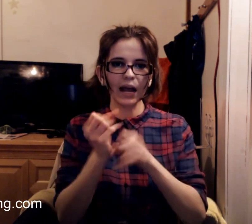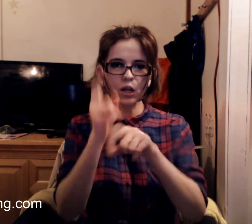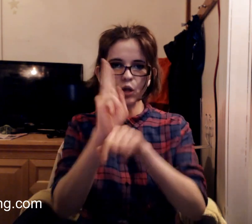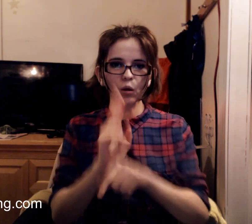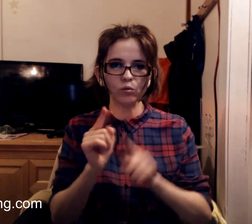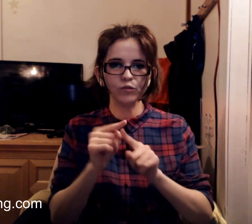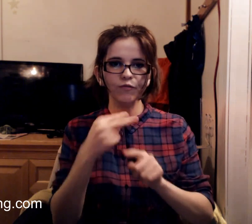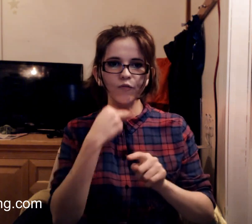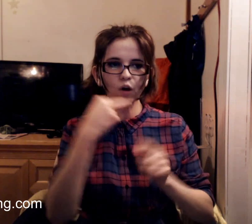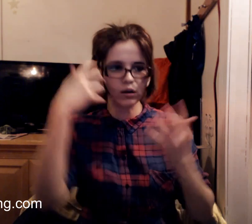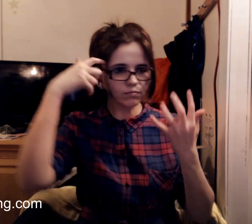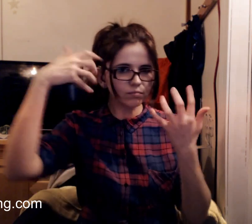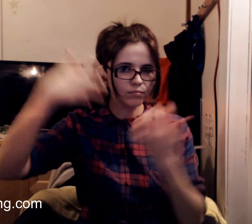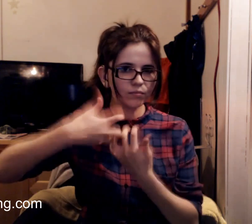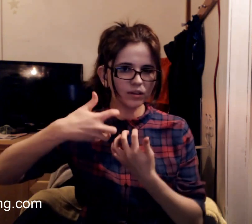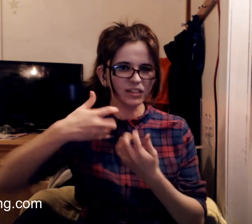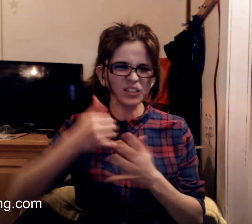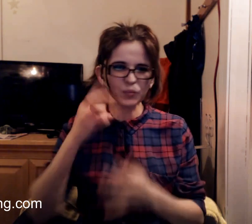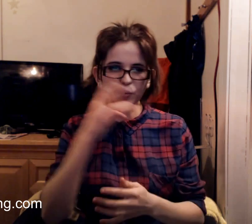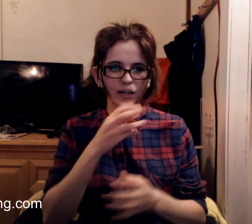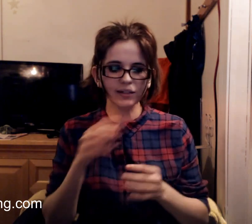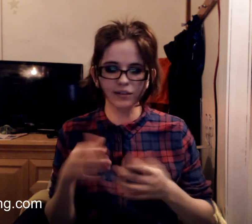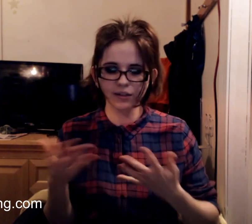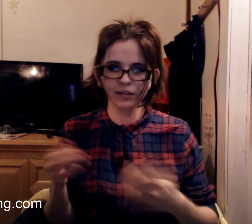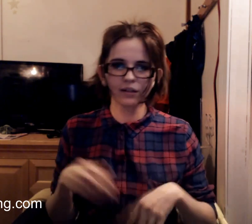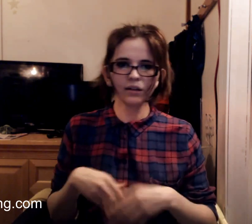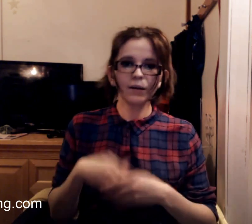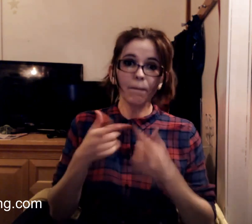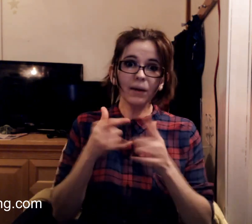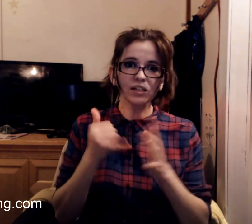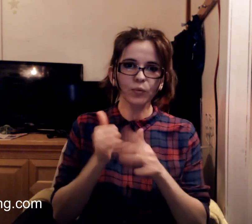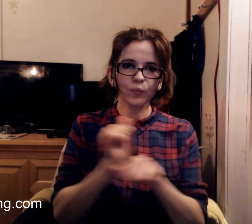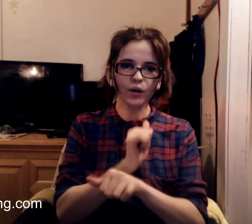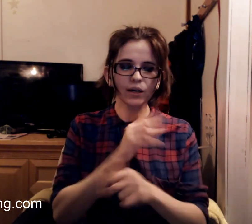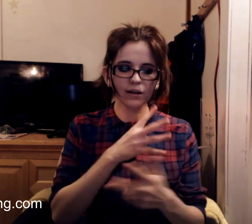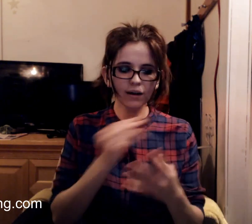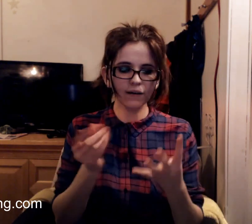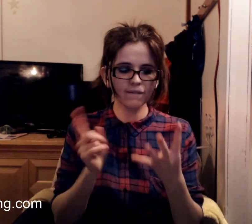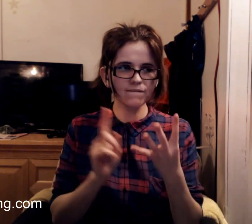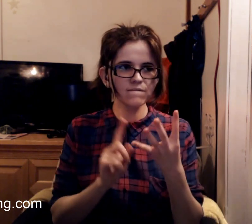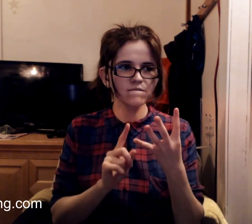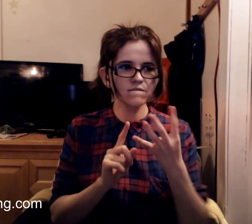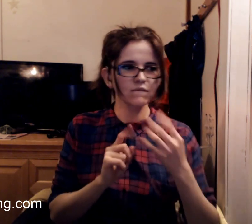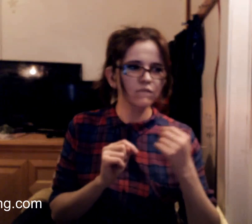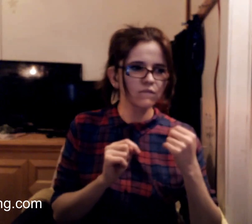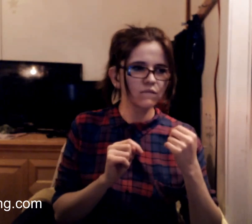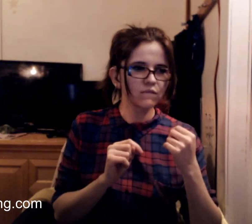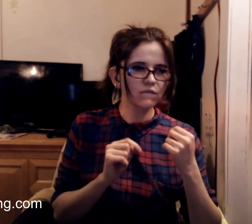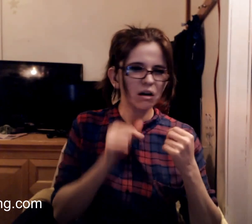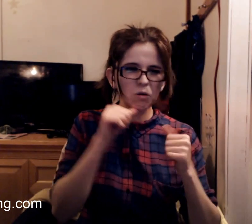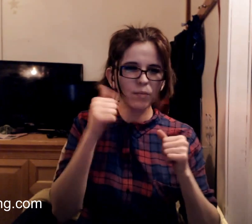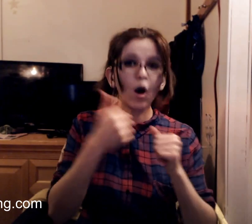and to get used to the sound/voice, in matching what you gotta say, it's weird, like a puzzle. But it works. 5) Hmmmmmm? I don't remember -